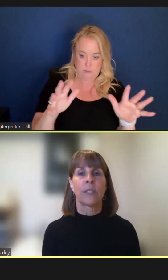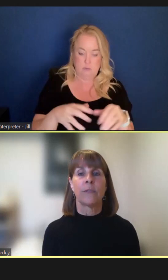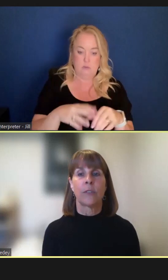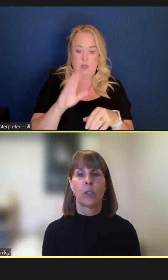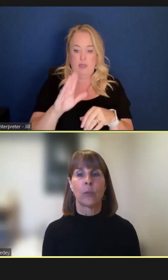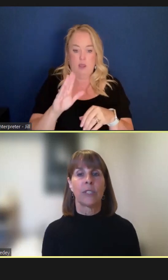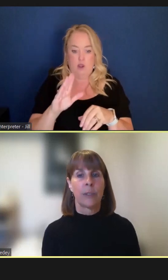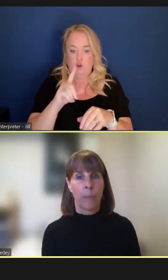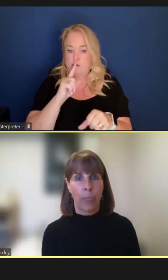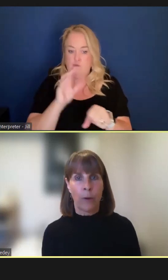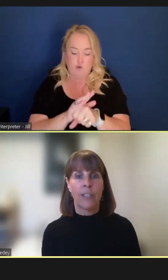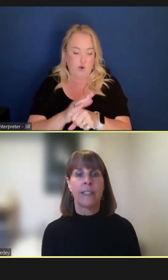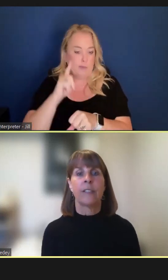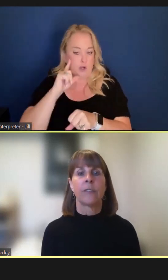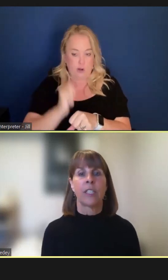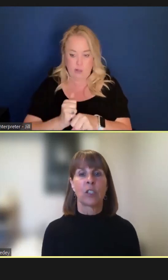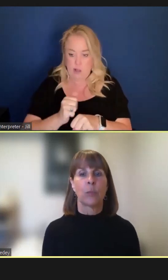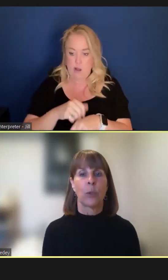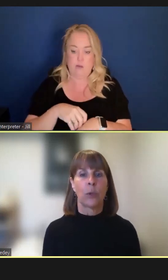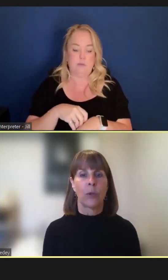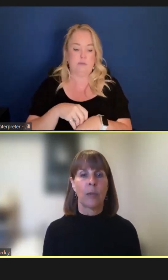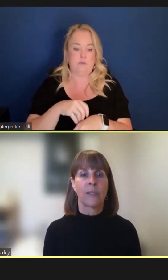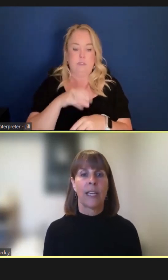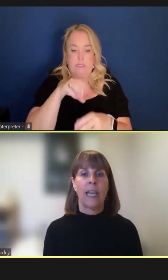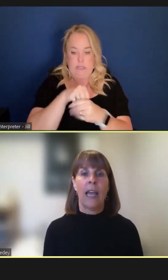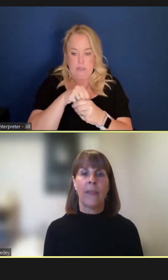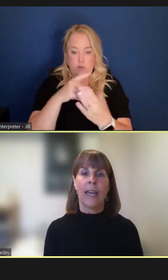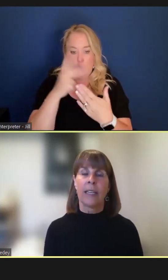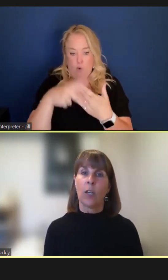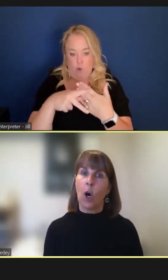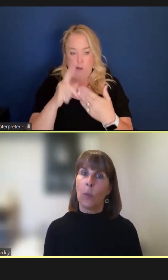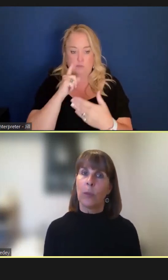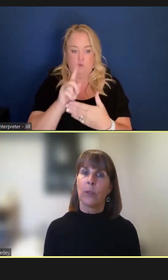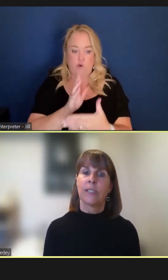confirmed they're in intervention programs and that can all be put